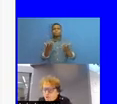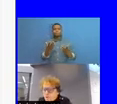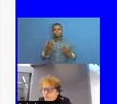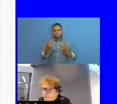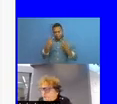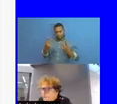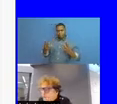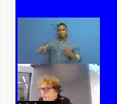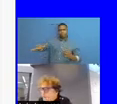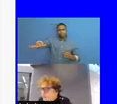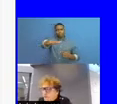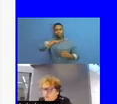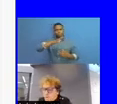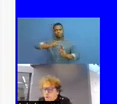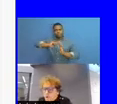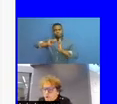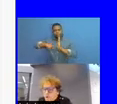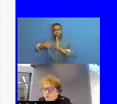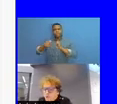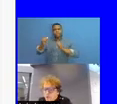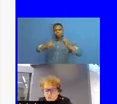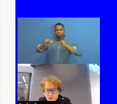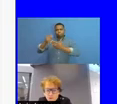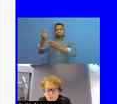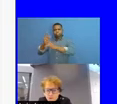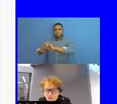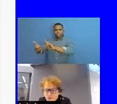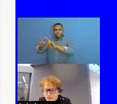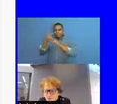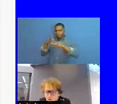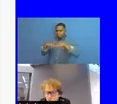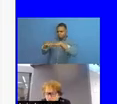throughout the whole process. We will encounter a number of challenges as I already said,